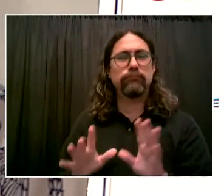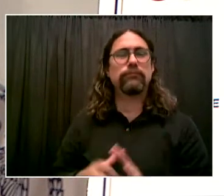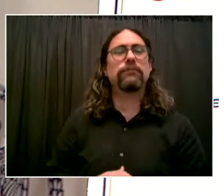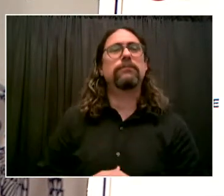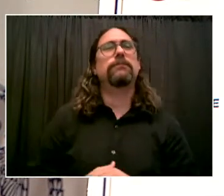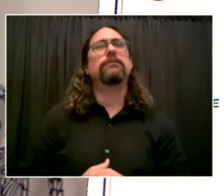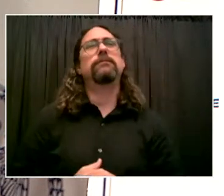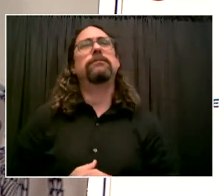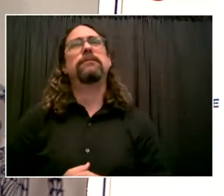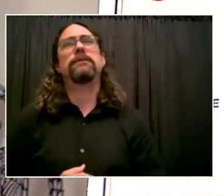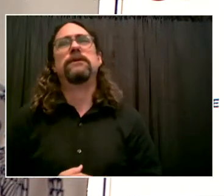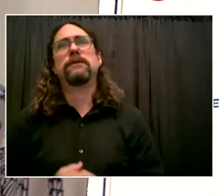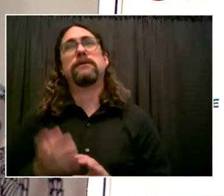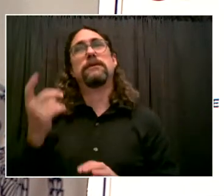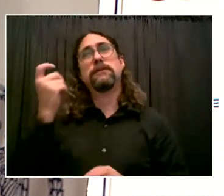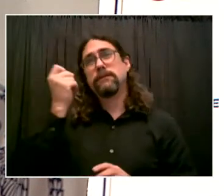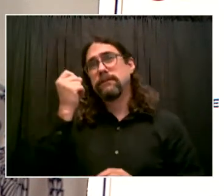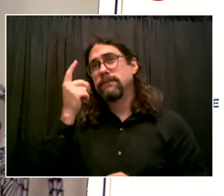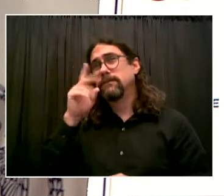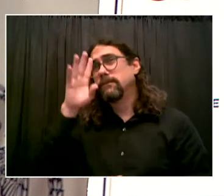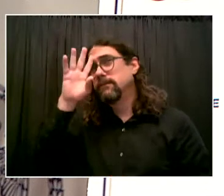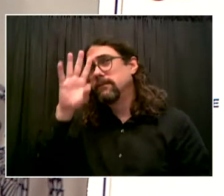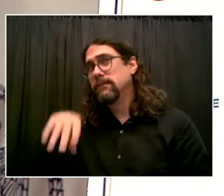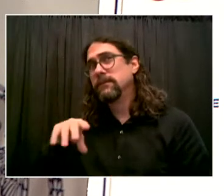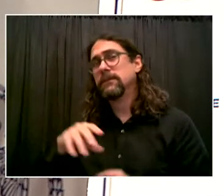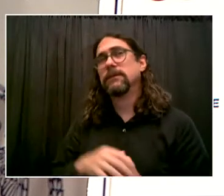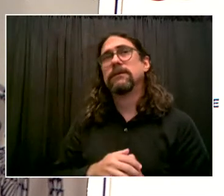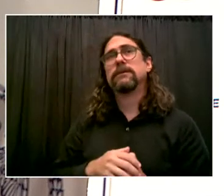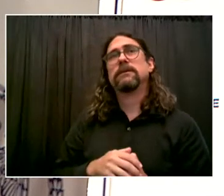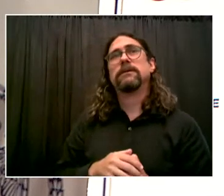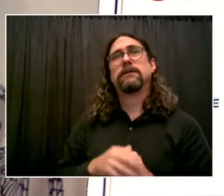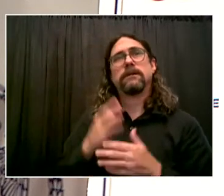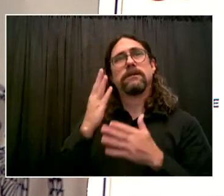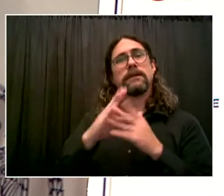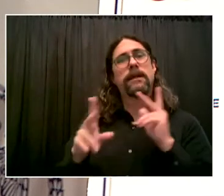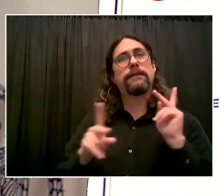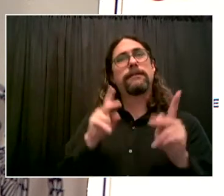ANYTHING THAT OBSCURSE THAT VACCINATION OR BECOMES A SCRATCH